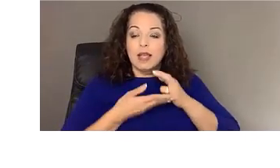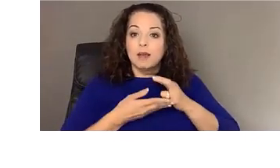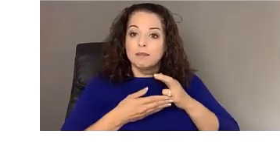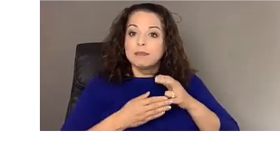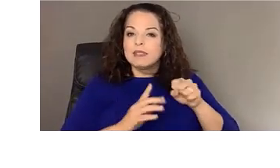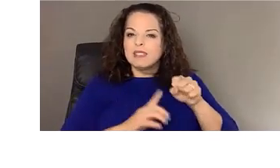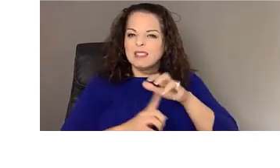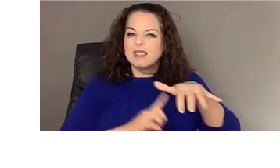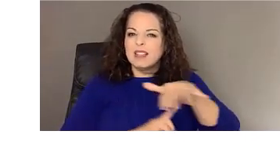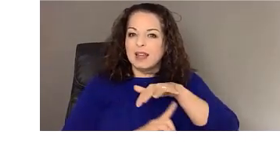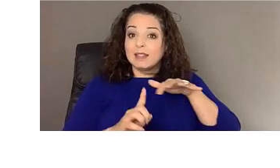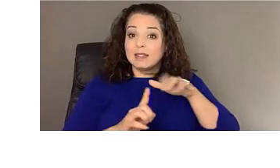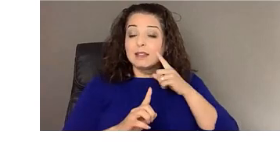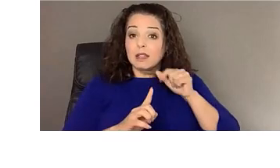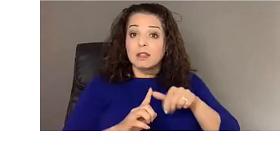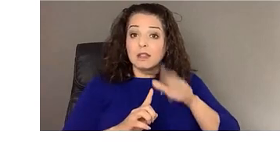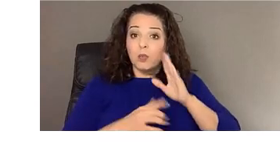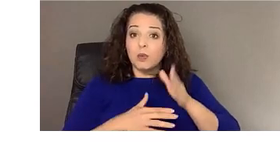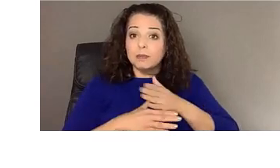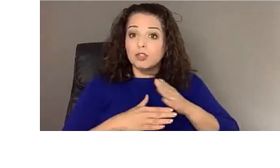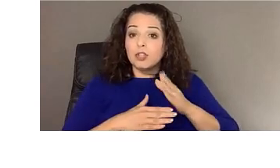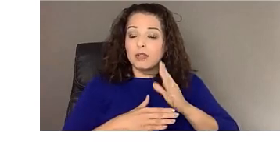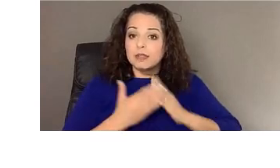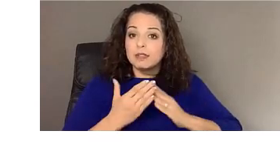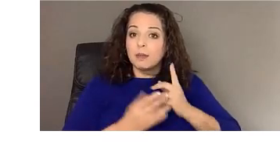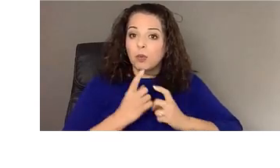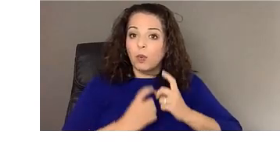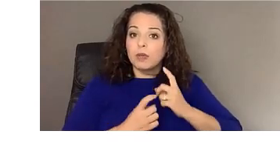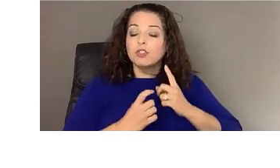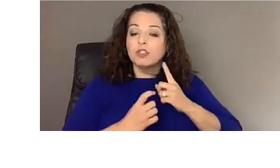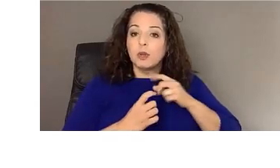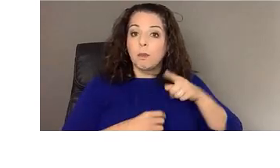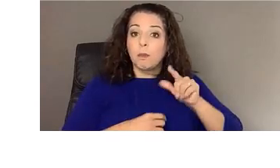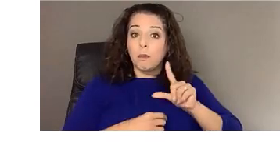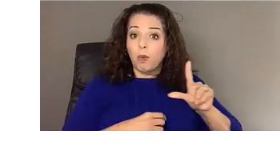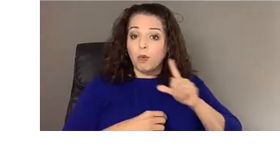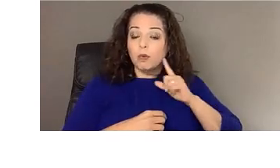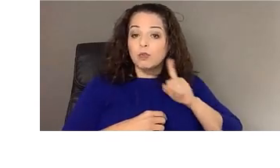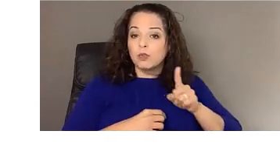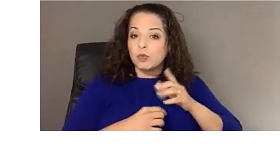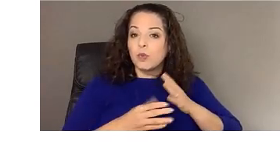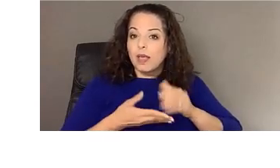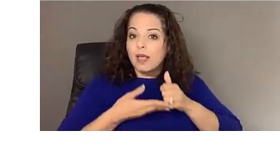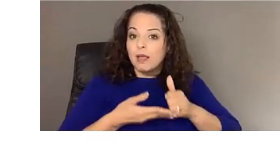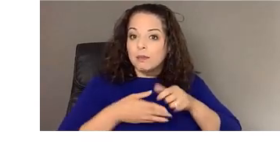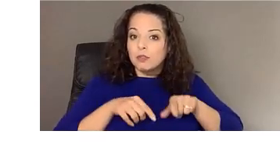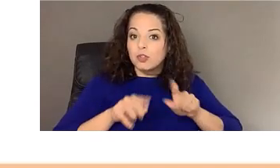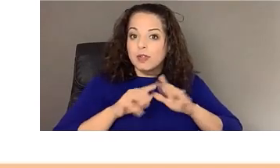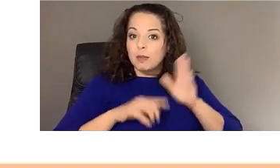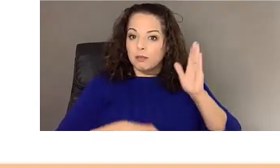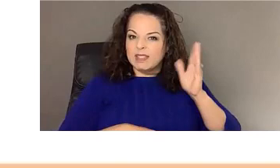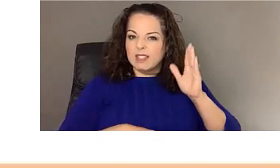you know that I'll be sharing some question polls to answer during the presentation just as an interactive type